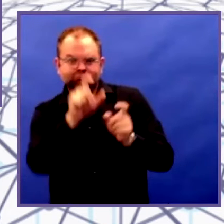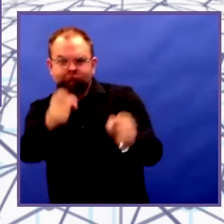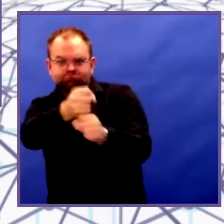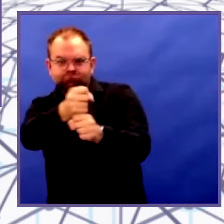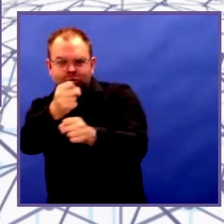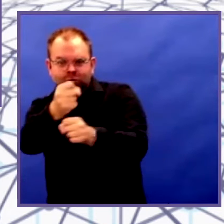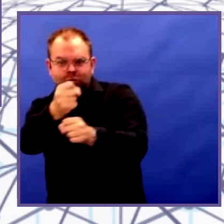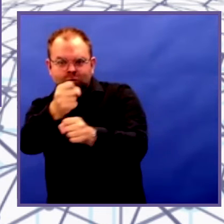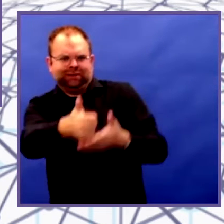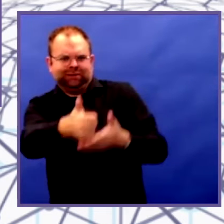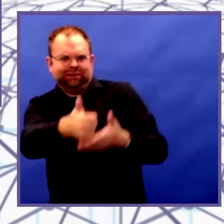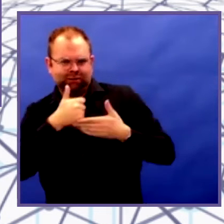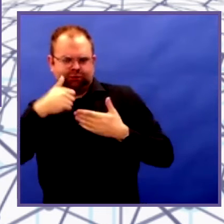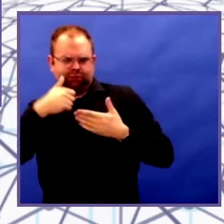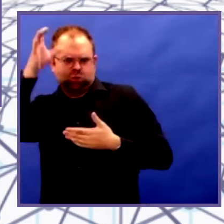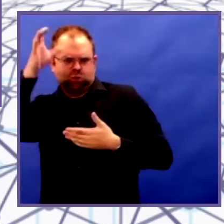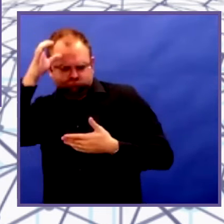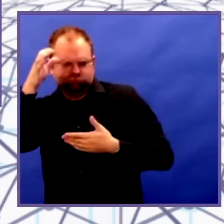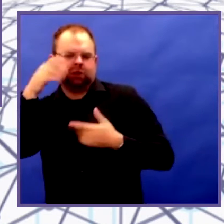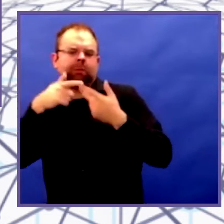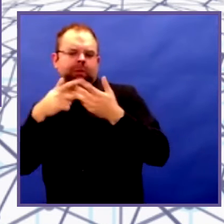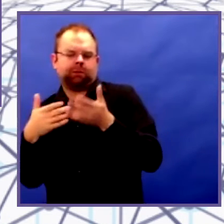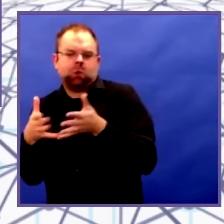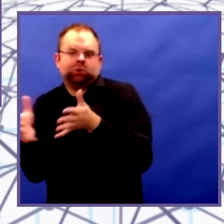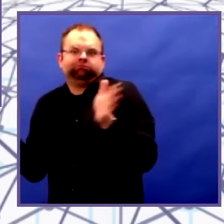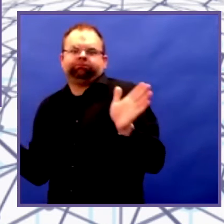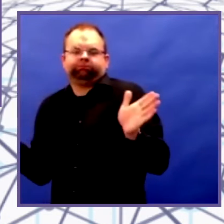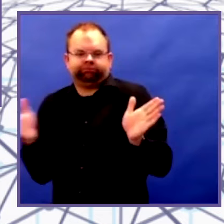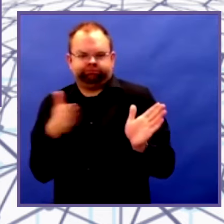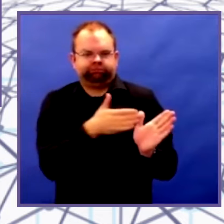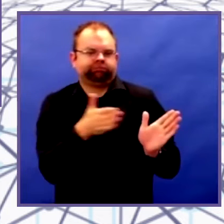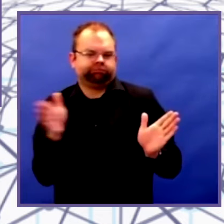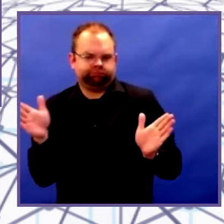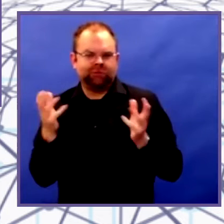is facing the biggest challenge we've ever faced in the context of climate change, where